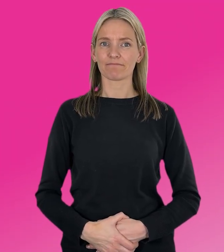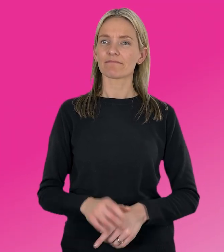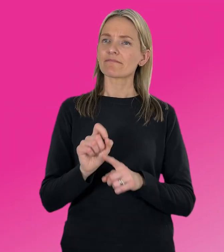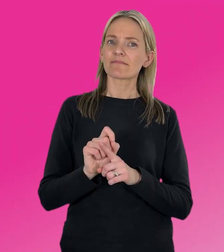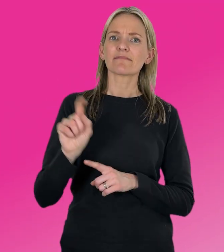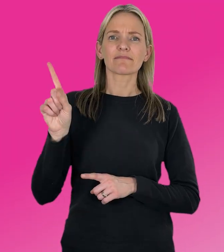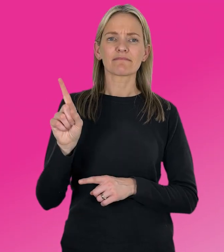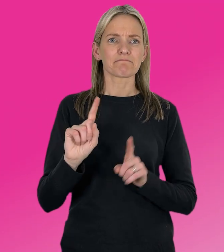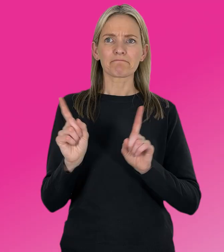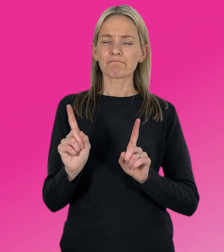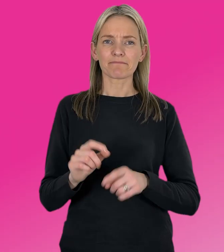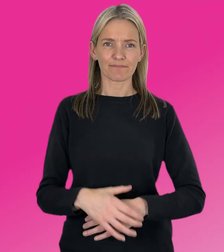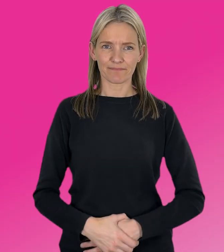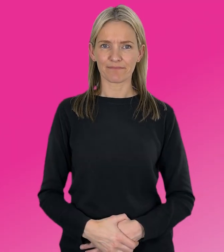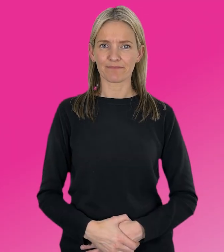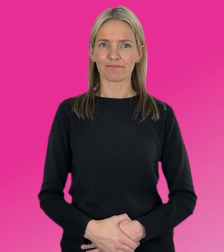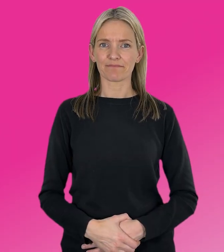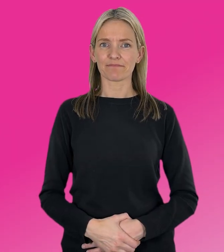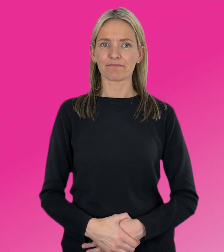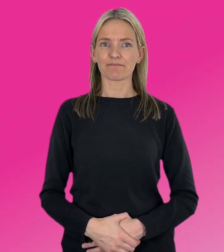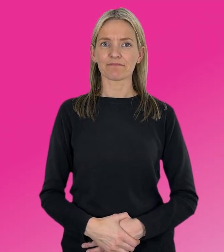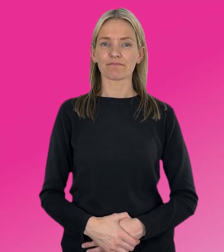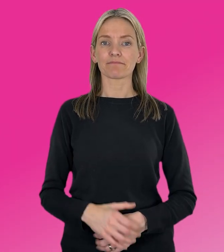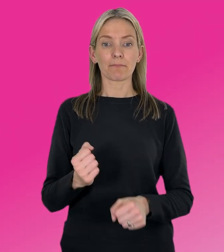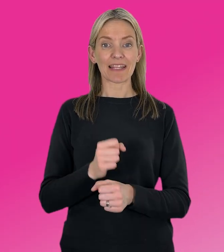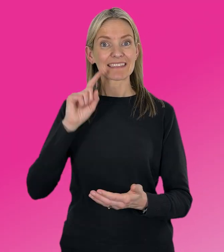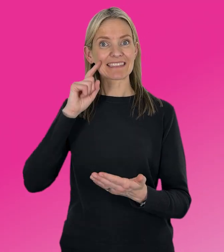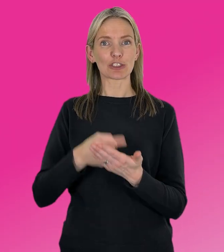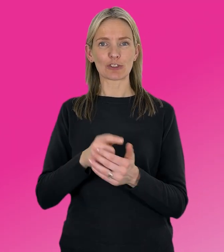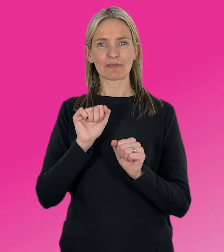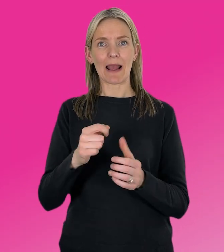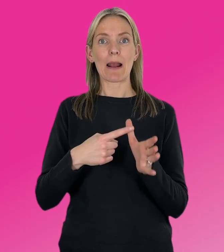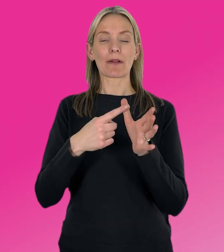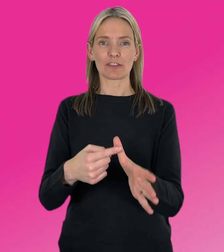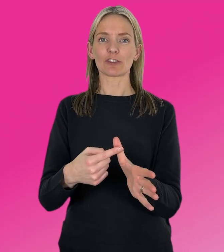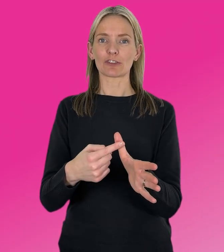What to send in To make a decision on your application,